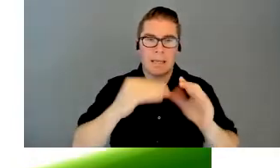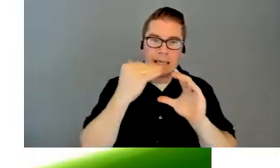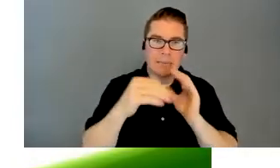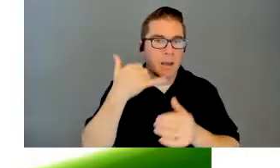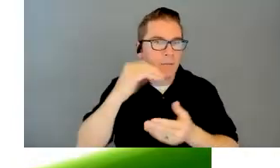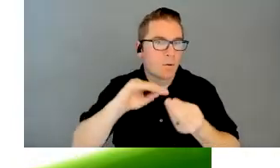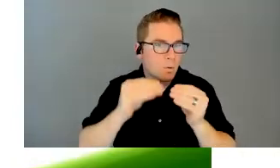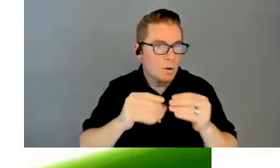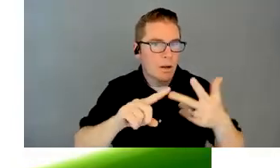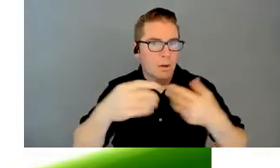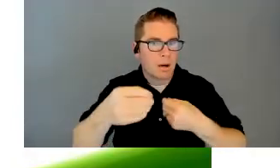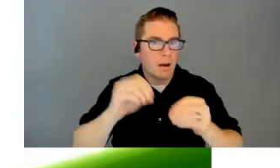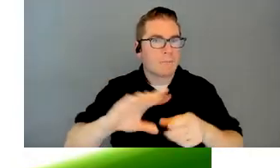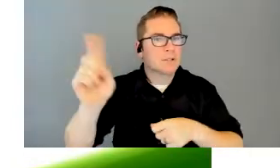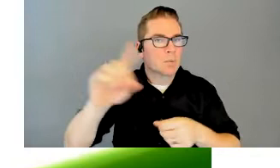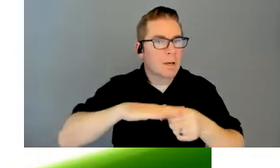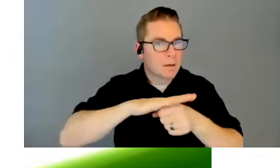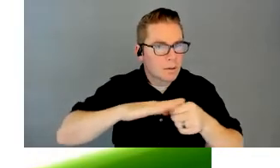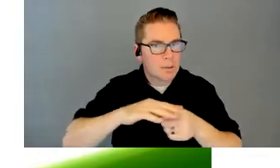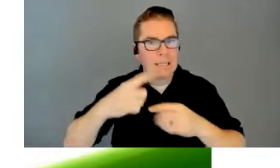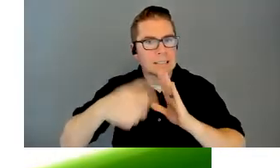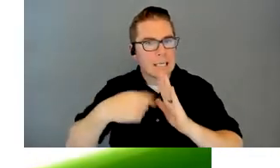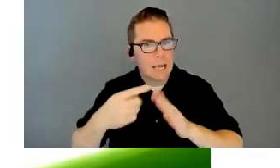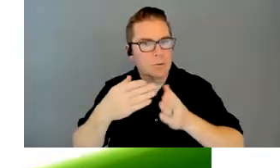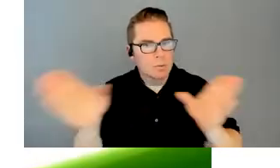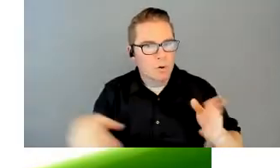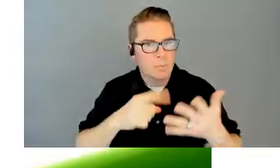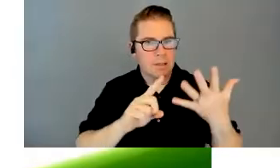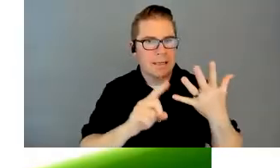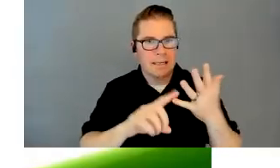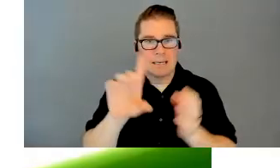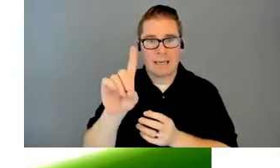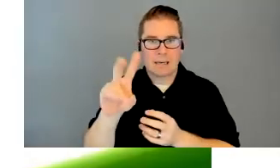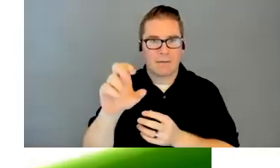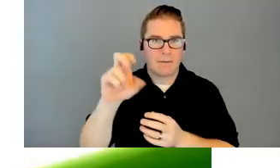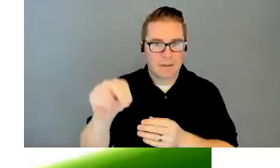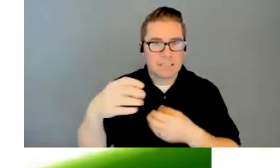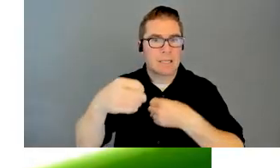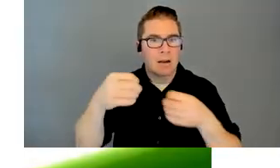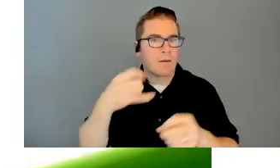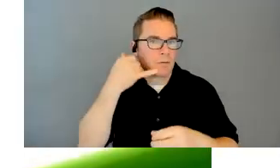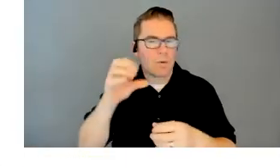location and ours and the division office phone if you're part time faculty